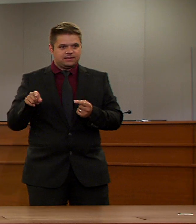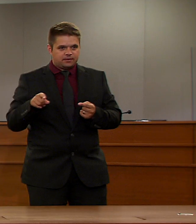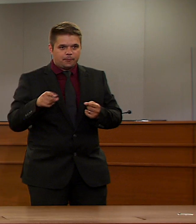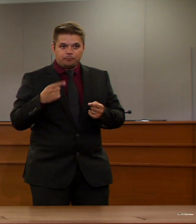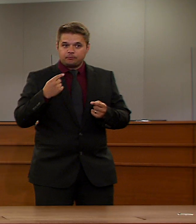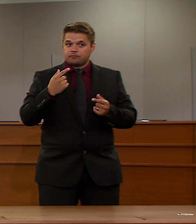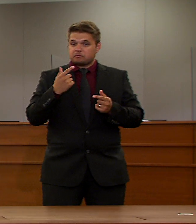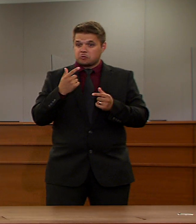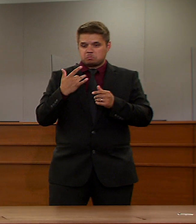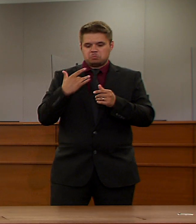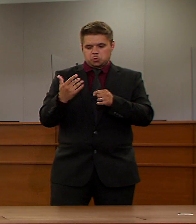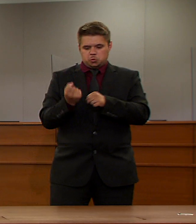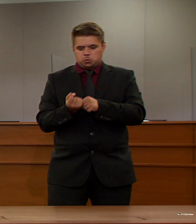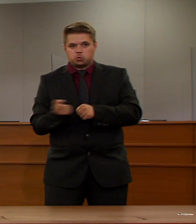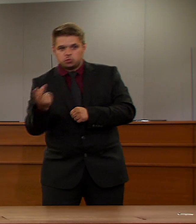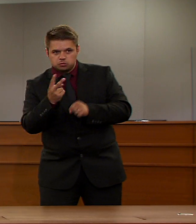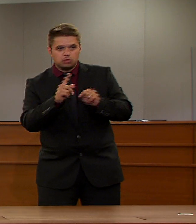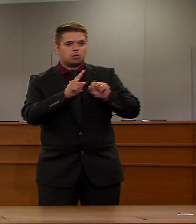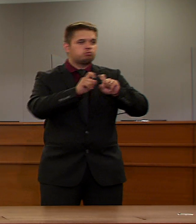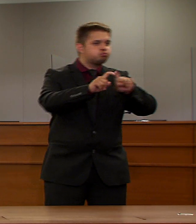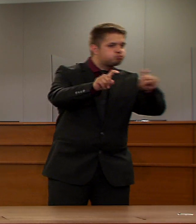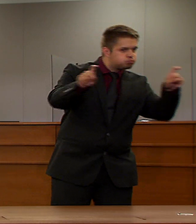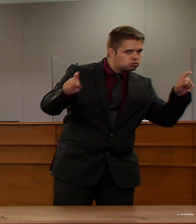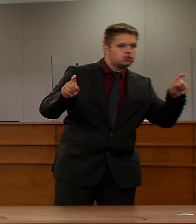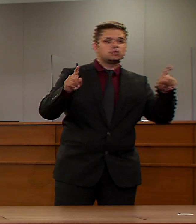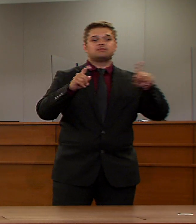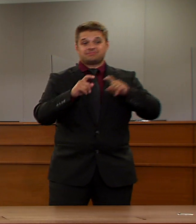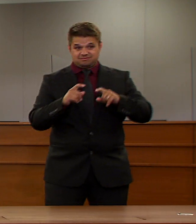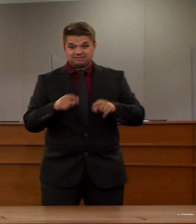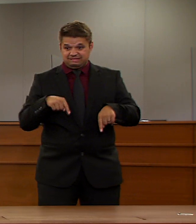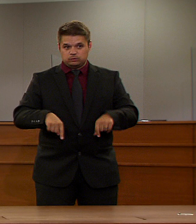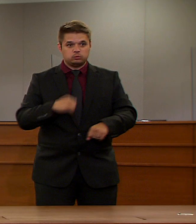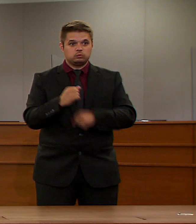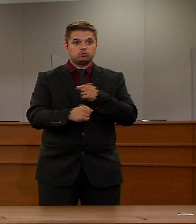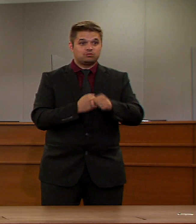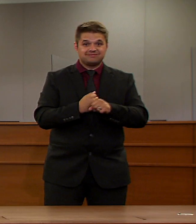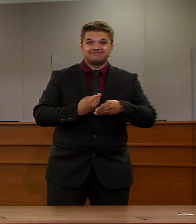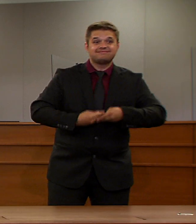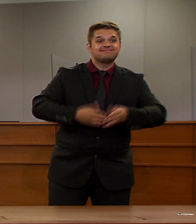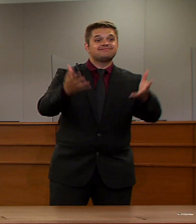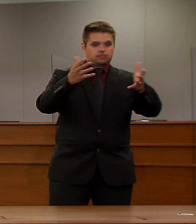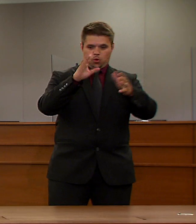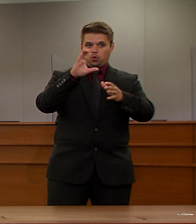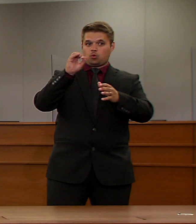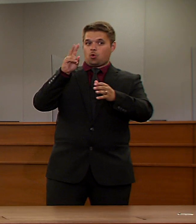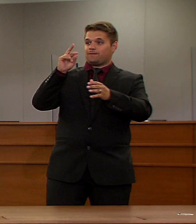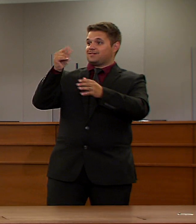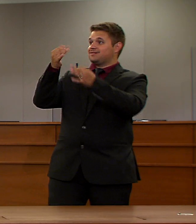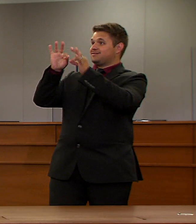administered before the pandemic hit us in March. The survey result is on our city's website.